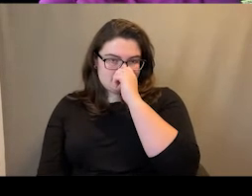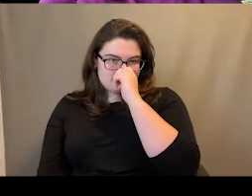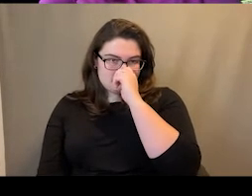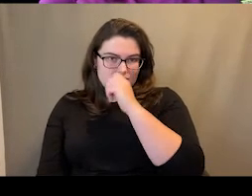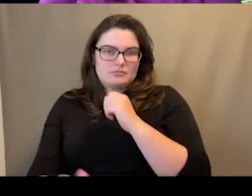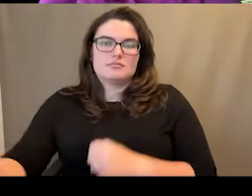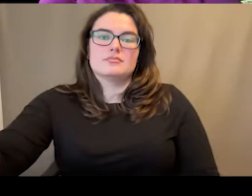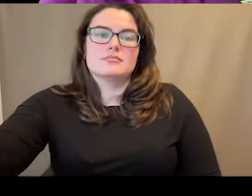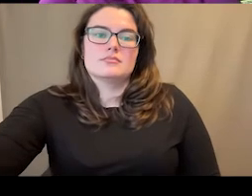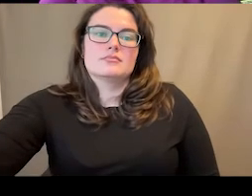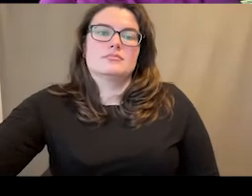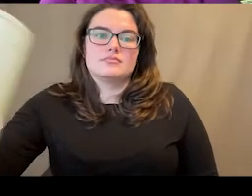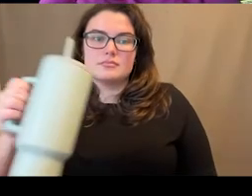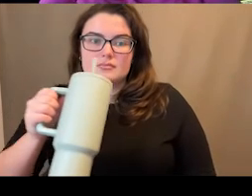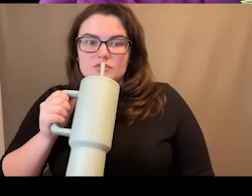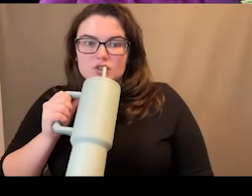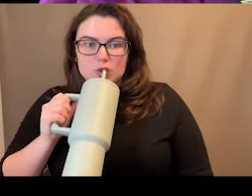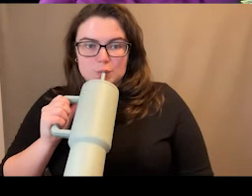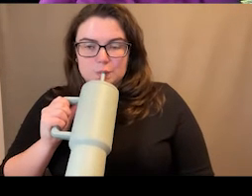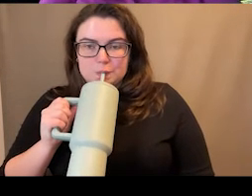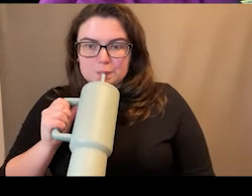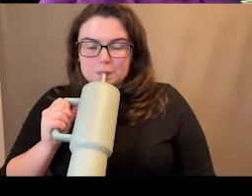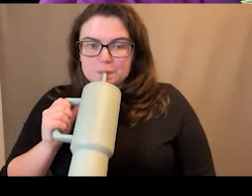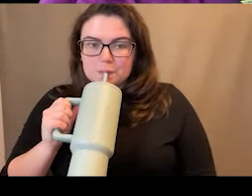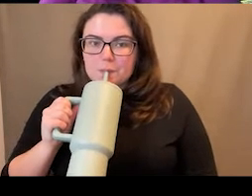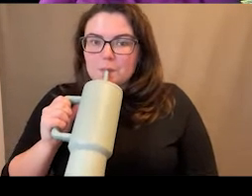you as the PI can either request review by